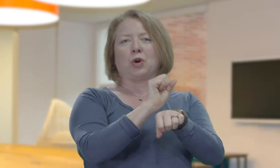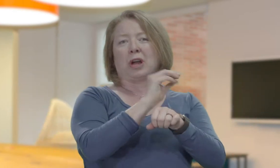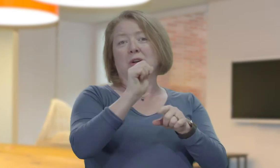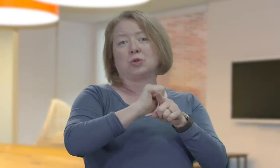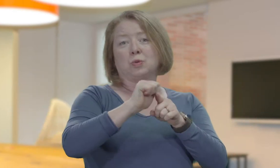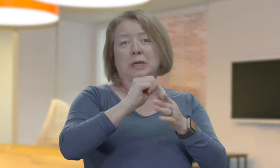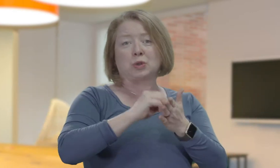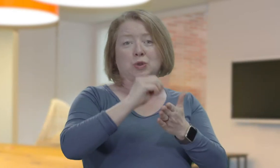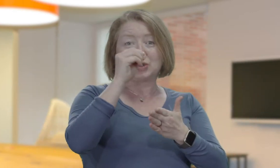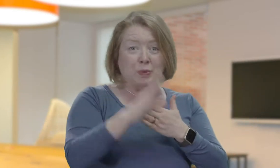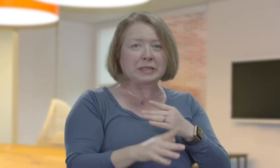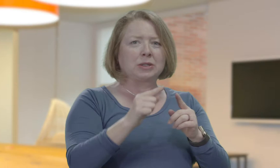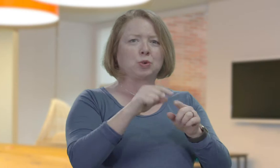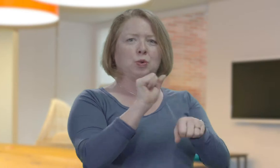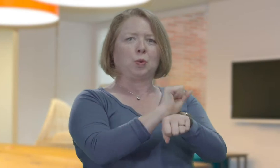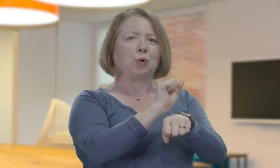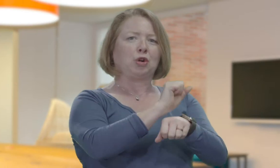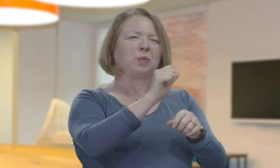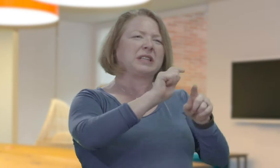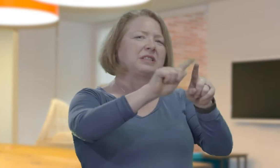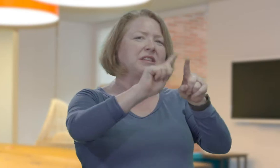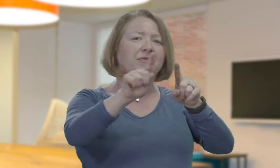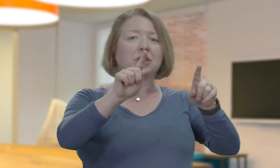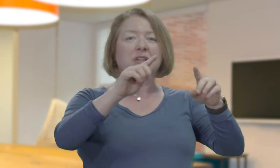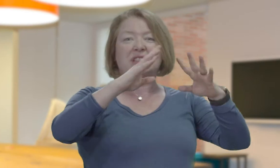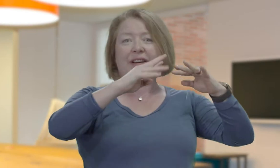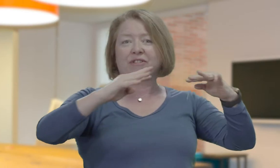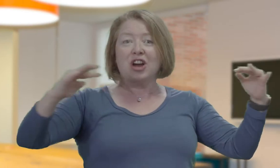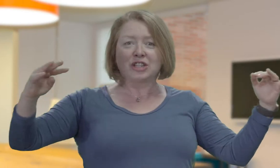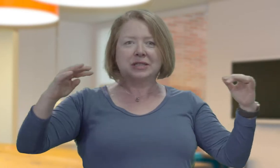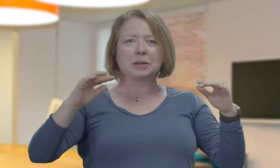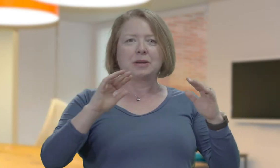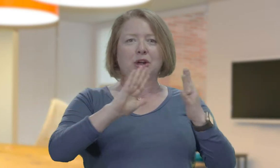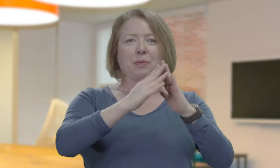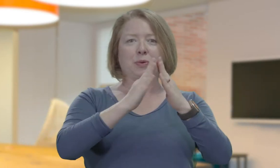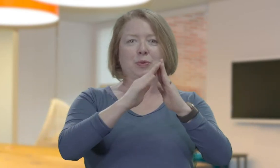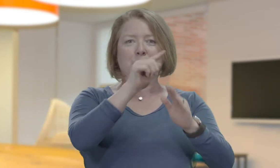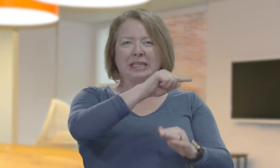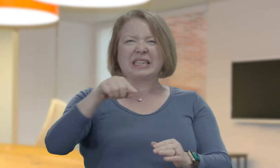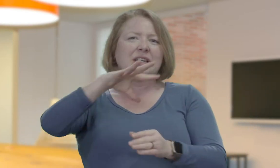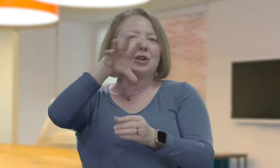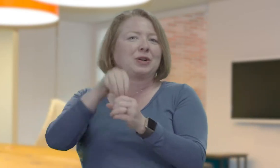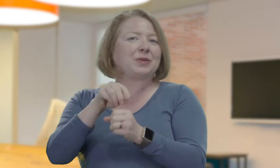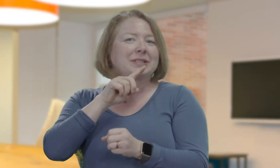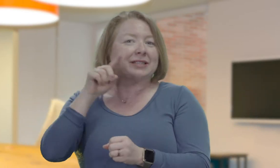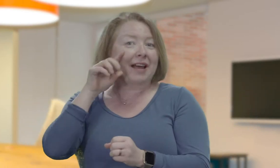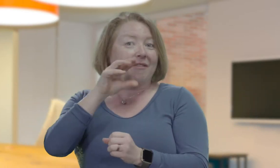world and work in a variety of settings, including with the Deaf and Hard of Hearing community.